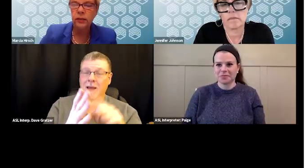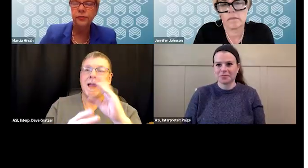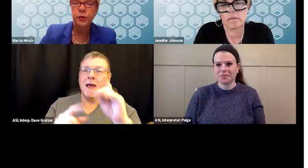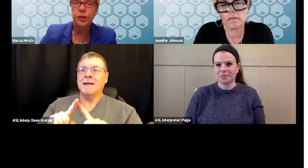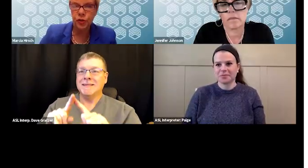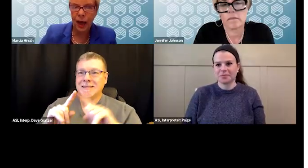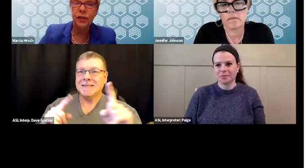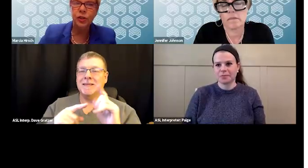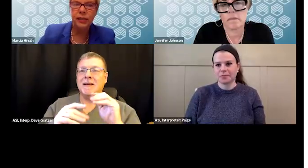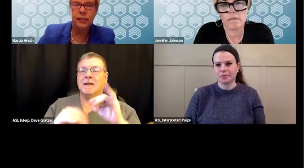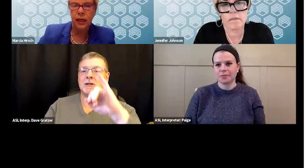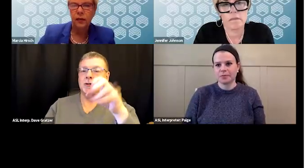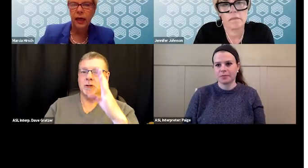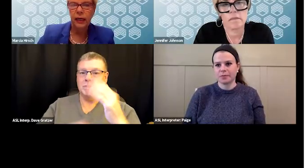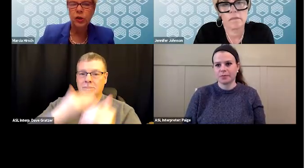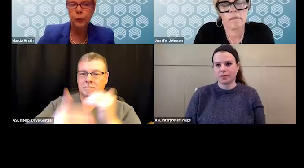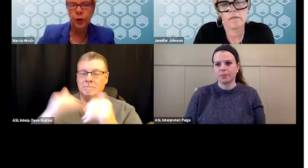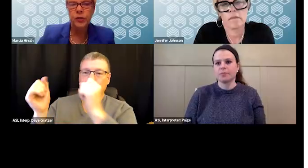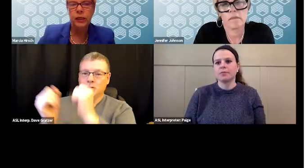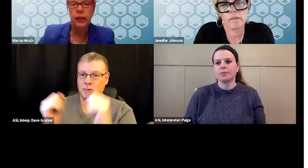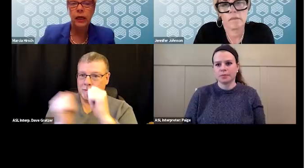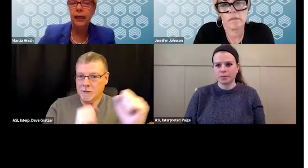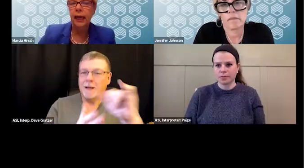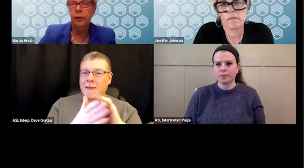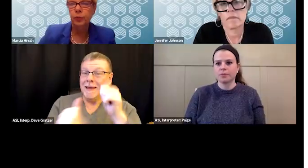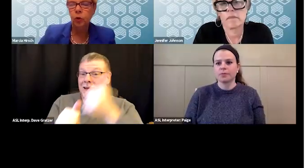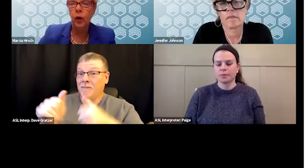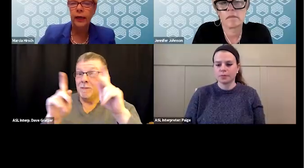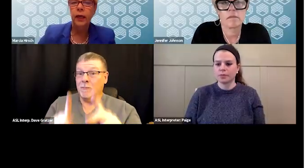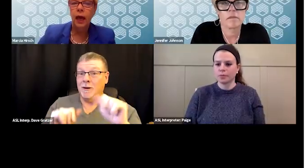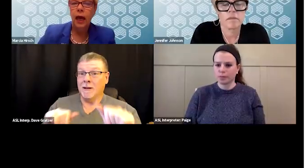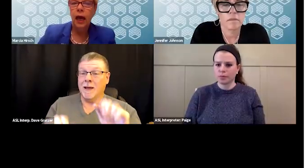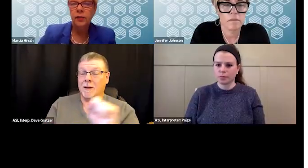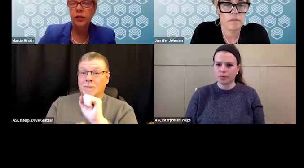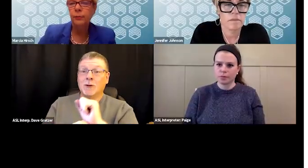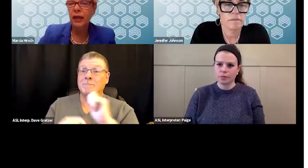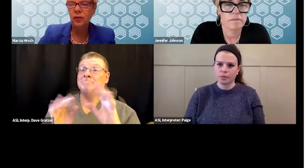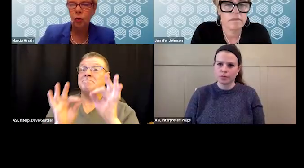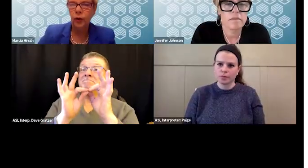stra- different strategies that each person can employ, uh, to make the